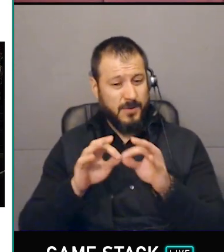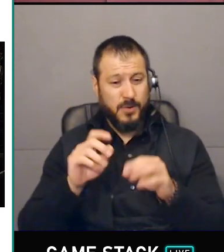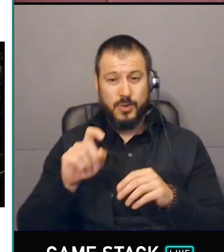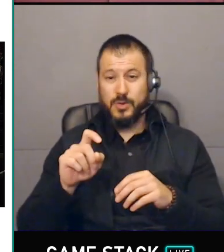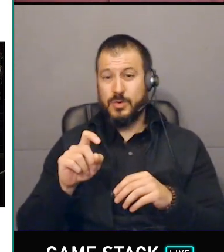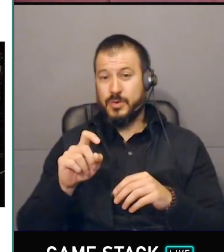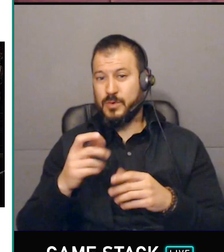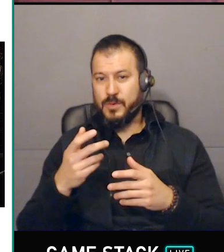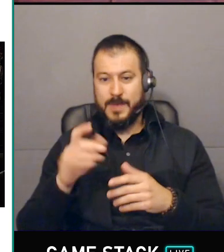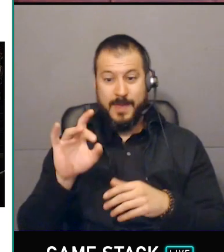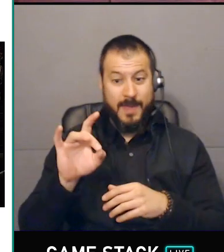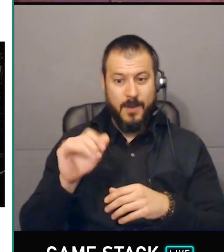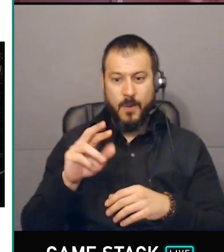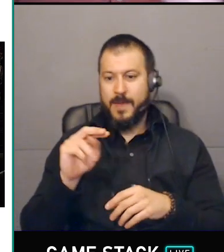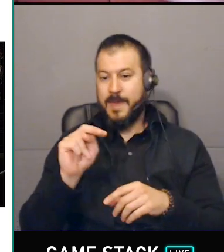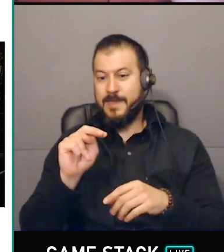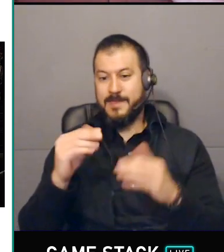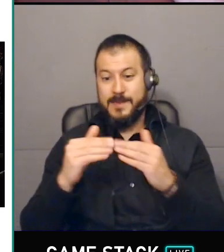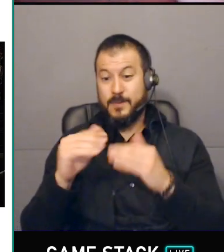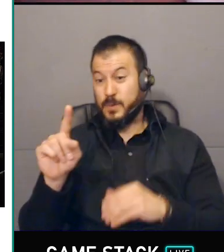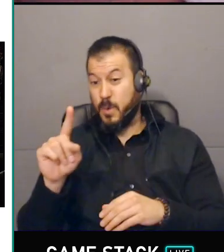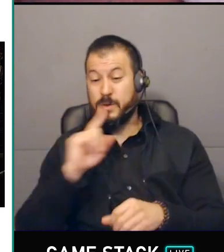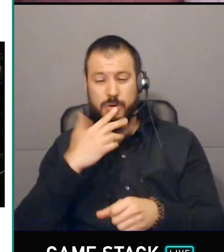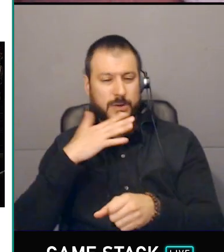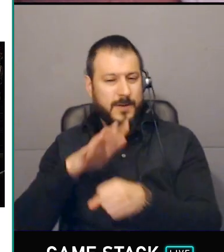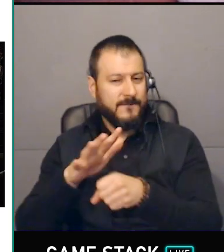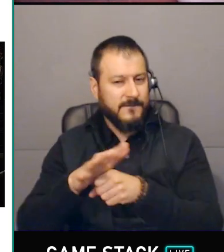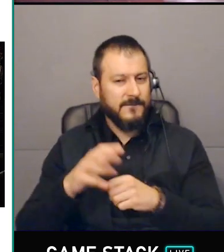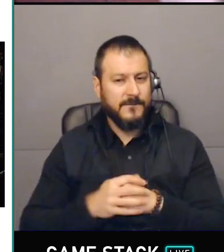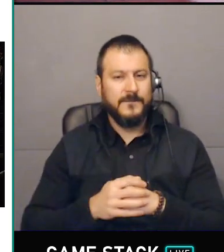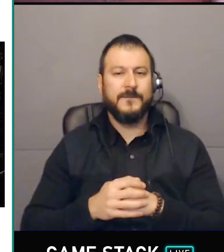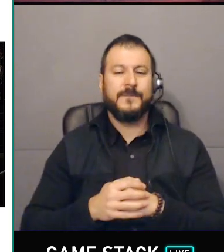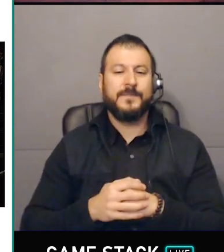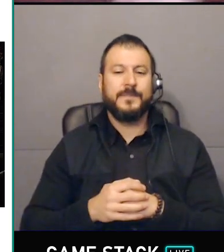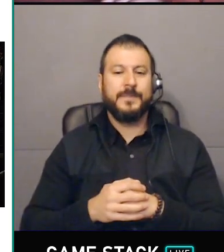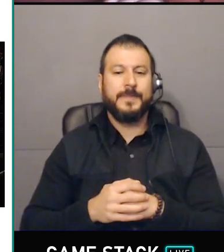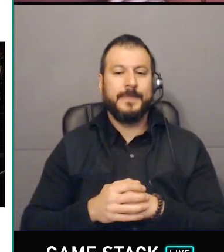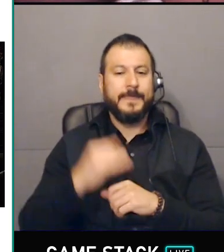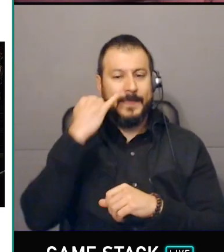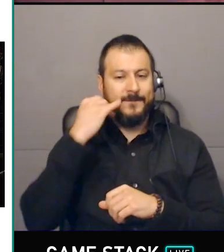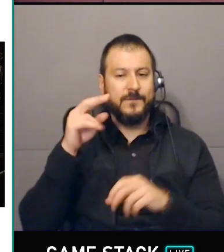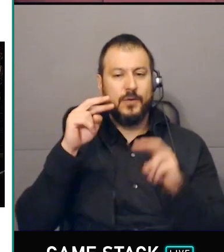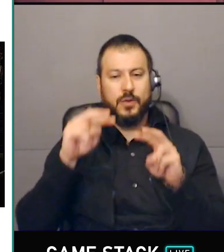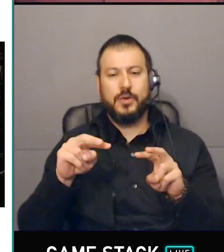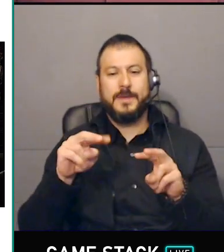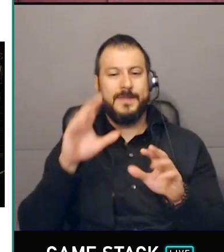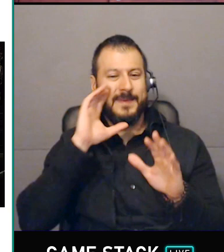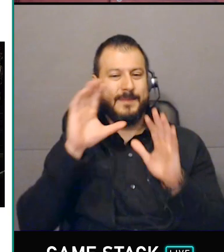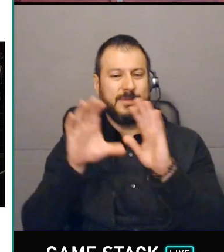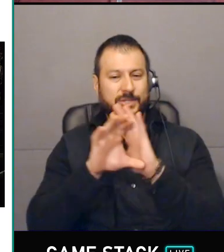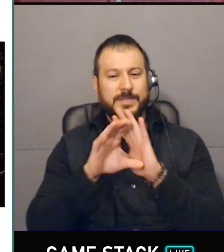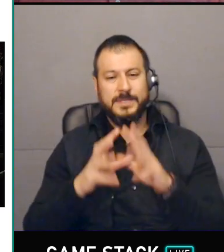Or is N = 1 sufficient? Excuse me, so if you look at these